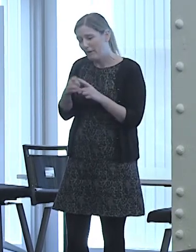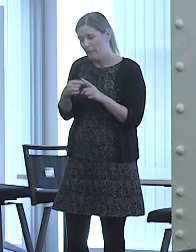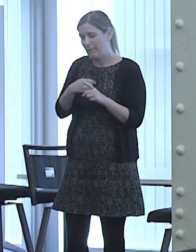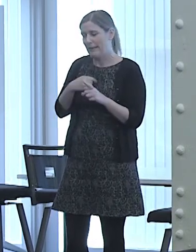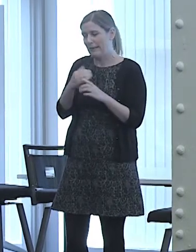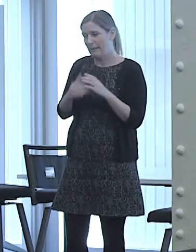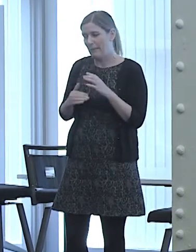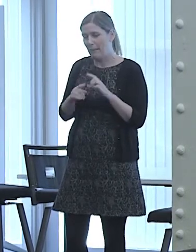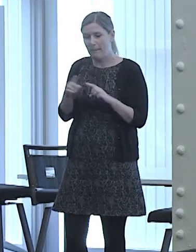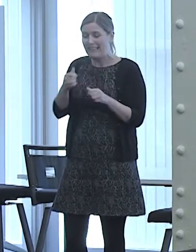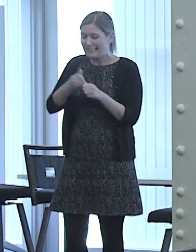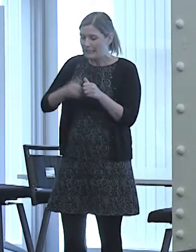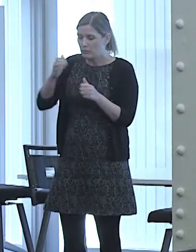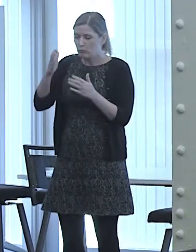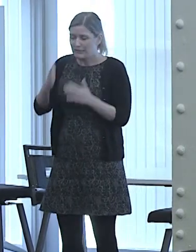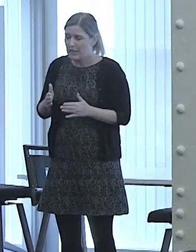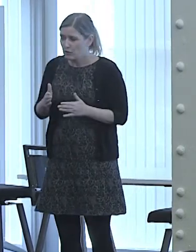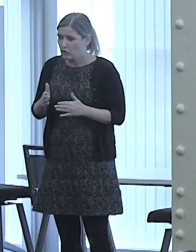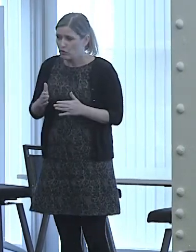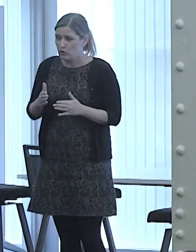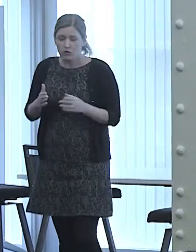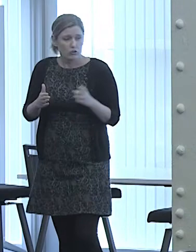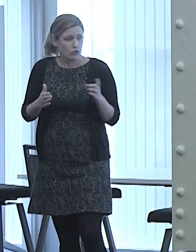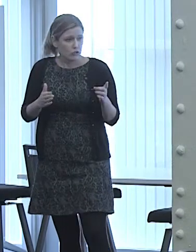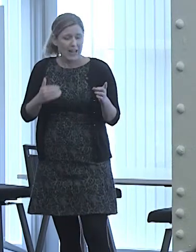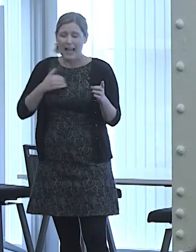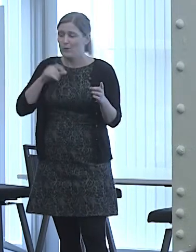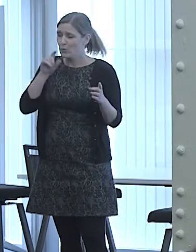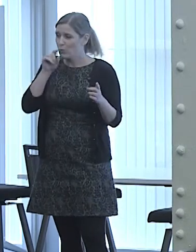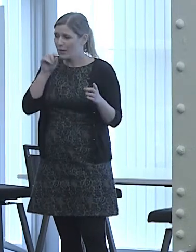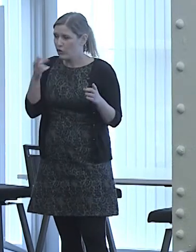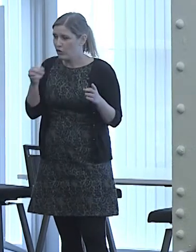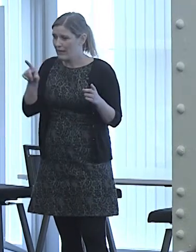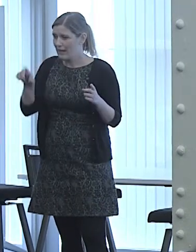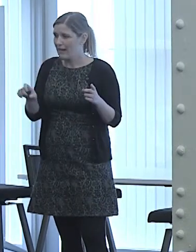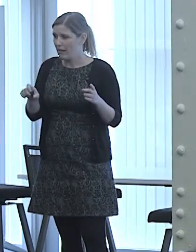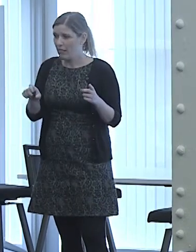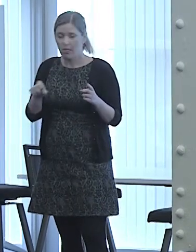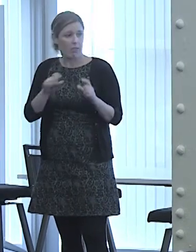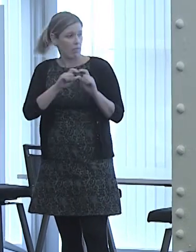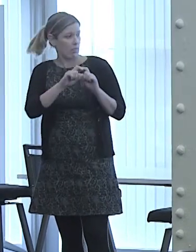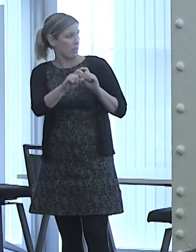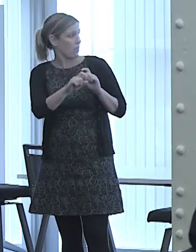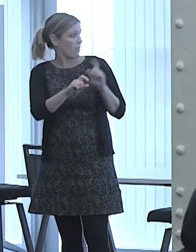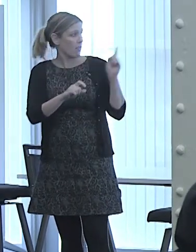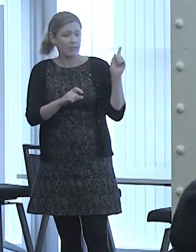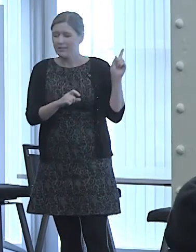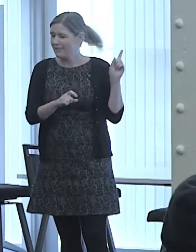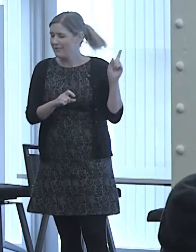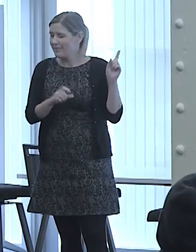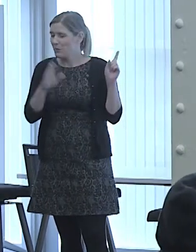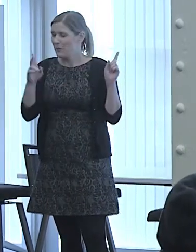each presenter who has a Twitter handle, their Twitter handle has been made available and feel free to tweet your questions